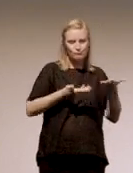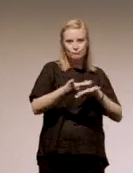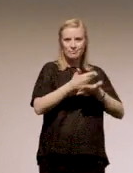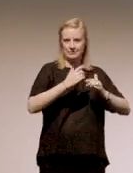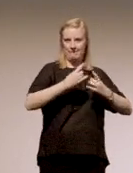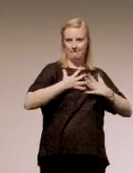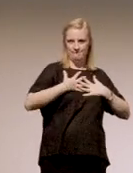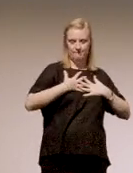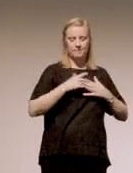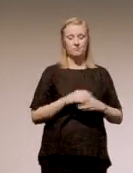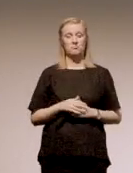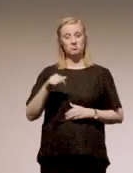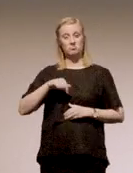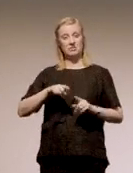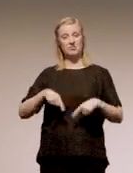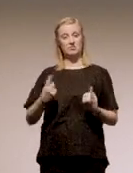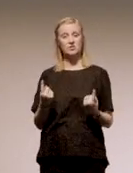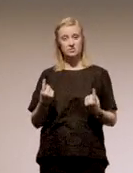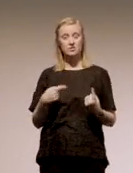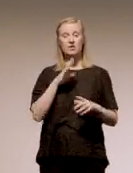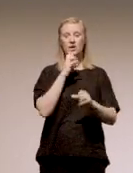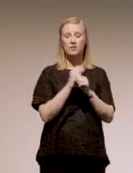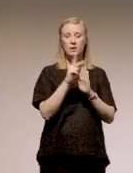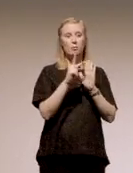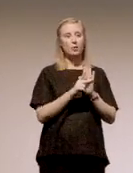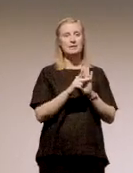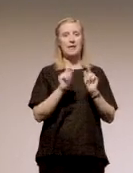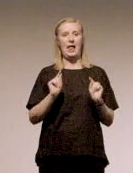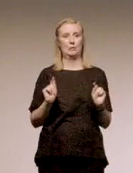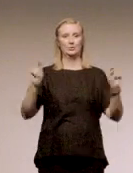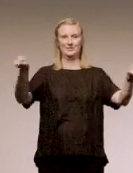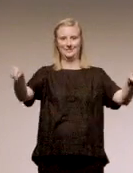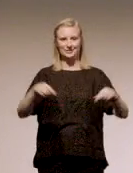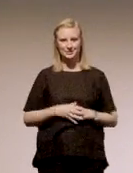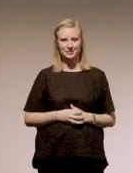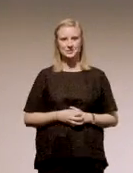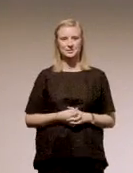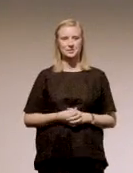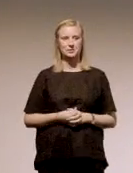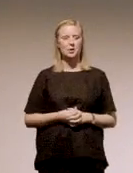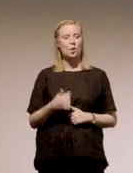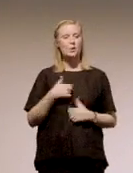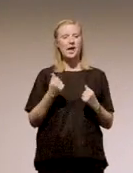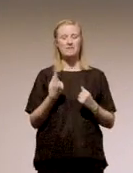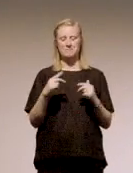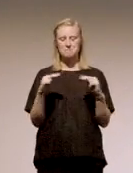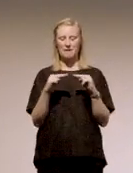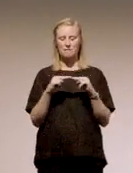But instead what we did was actually take that government policy out broader. So we have a platform in South Australia called YourSAy.